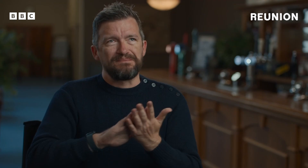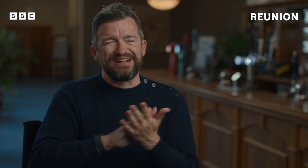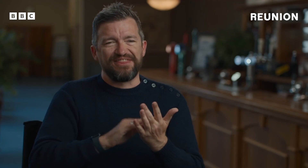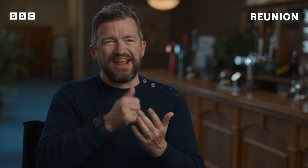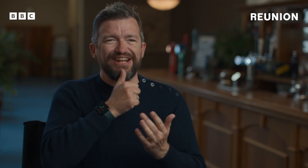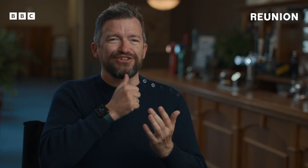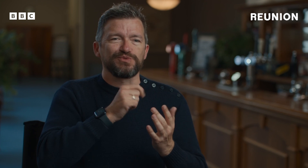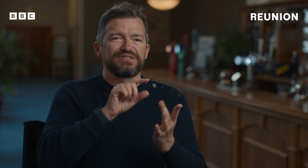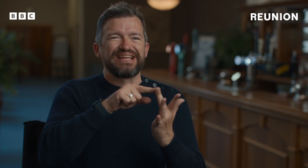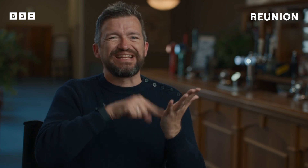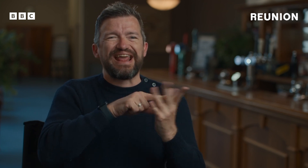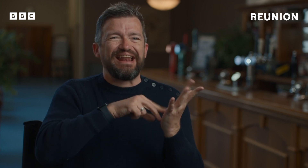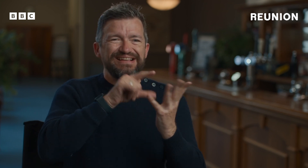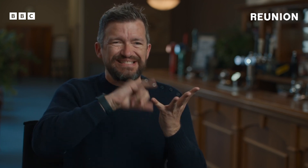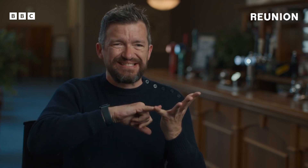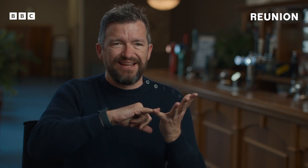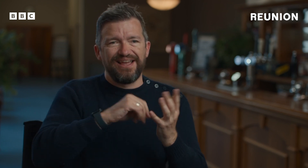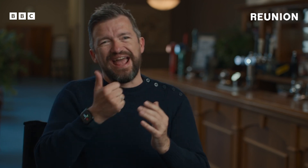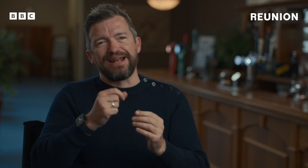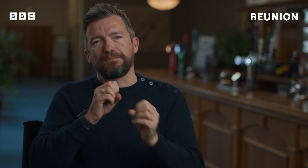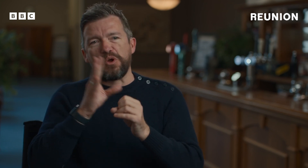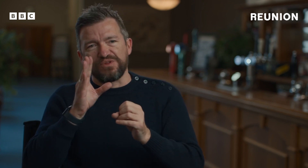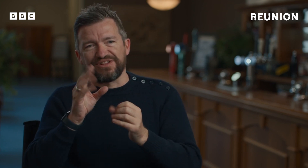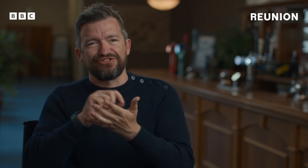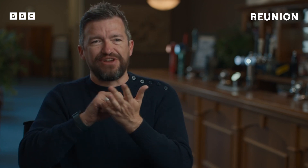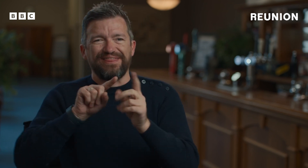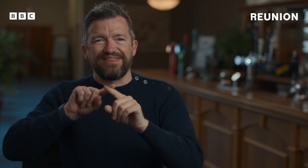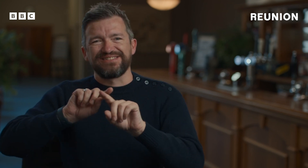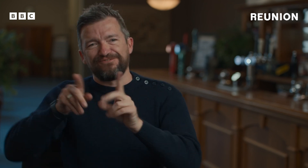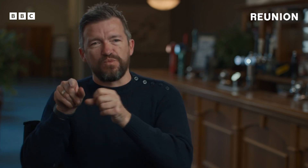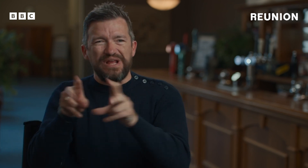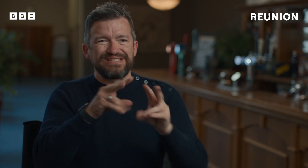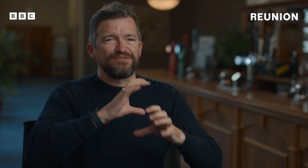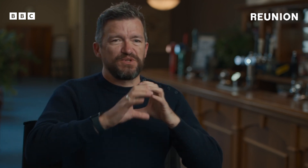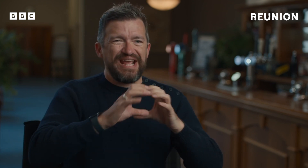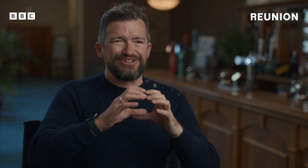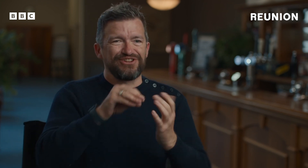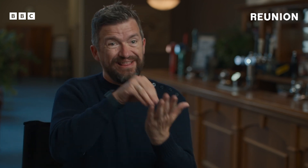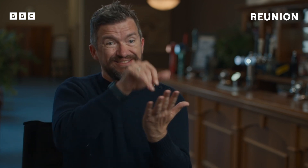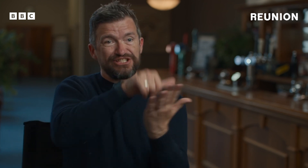which meant I used italics and bold to show the different range of communication